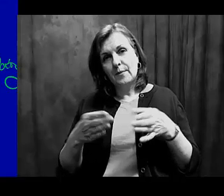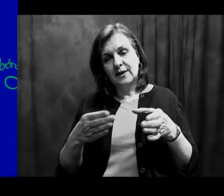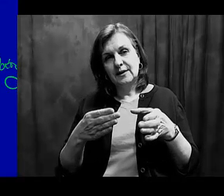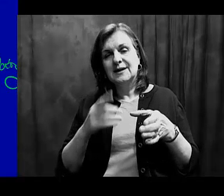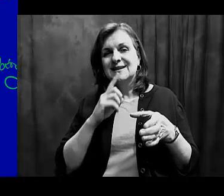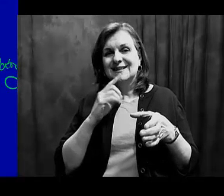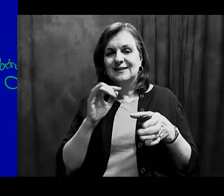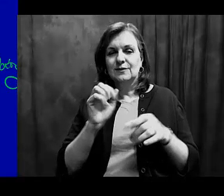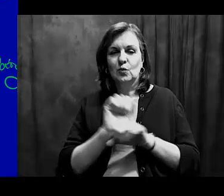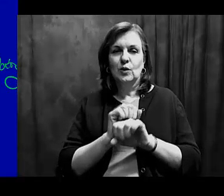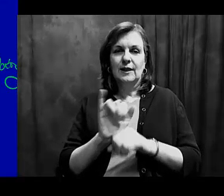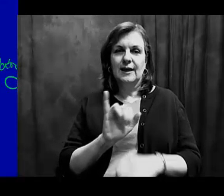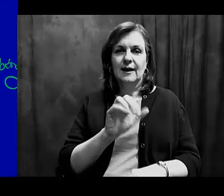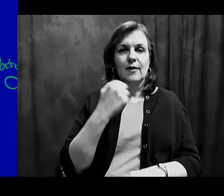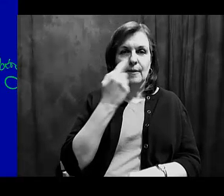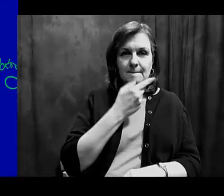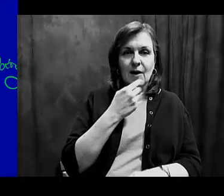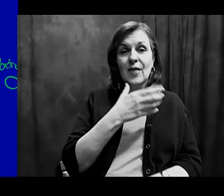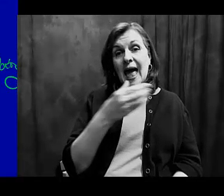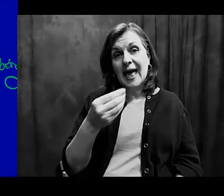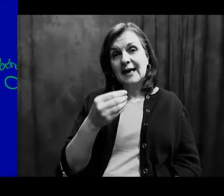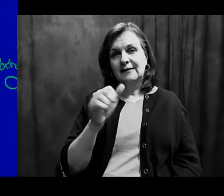and a single opening to that